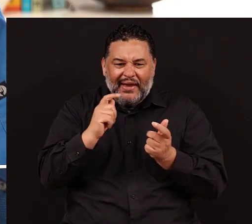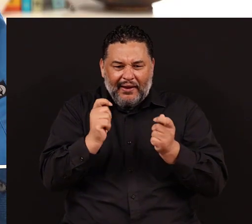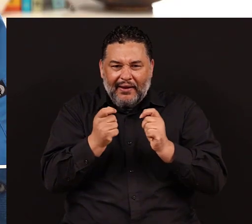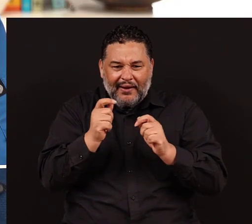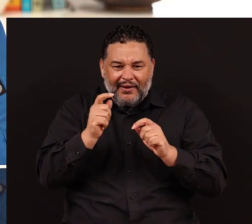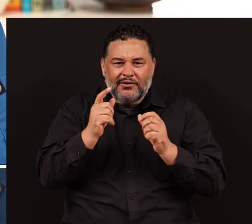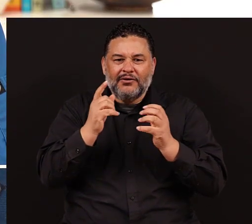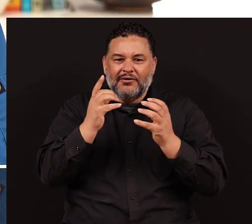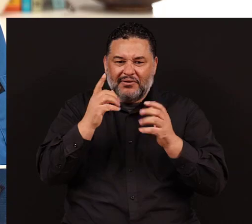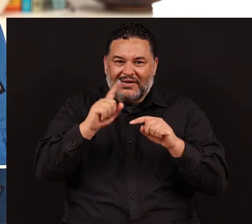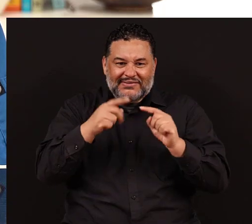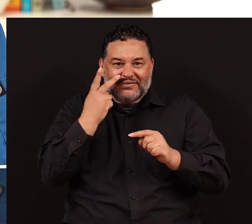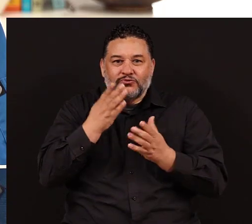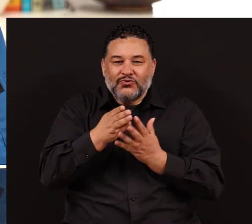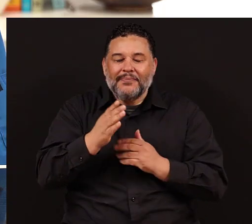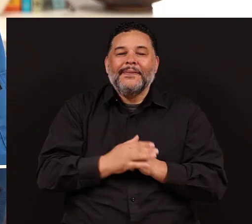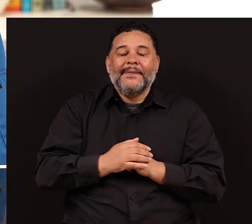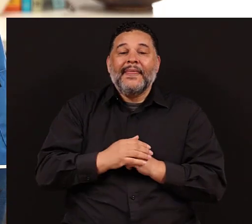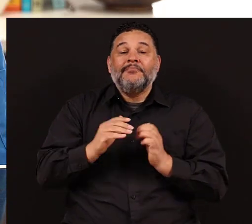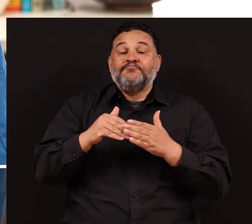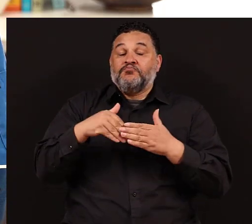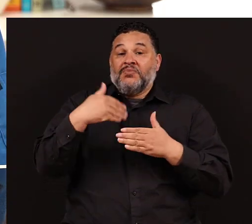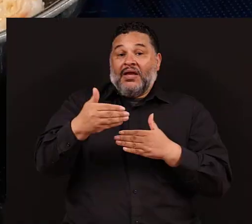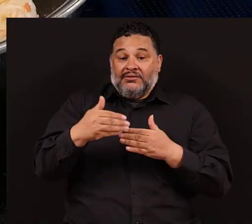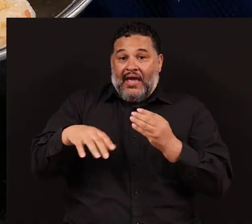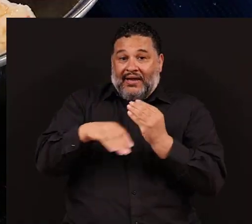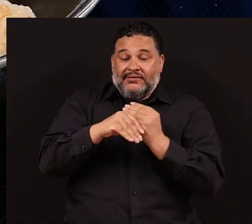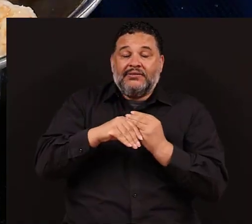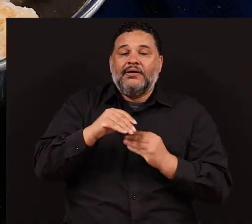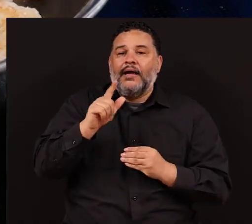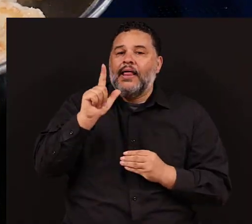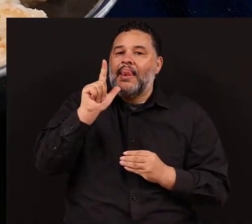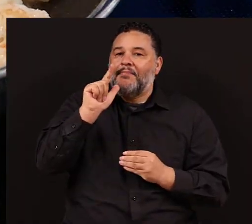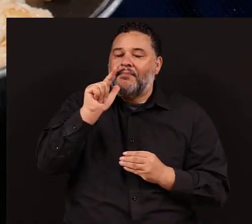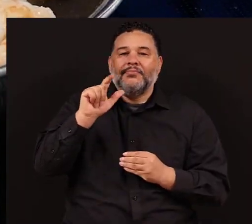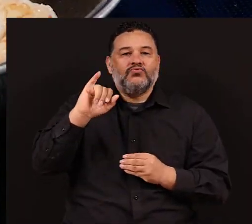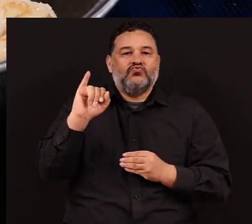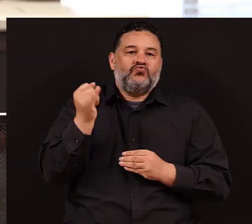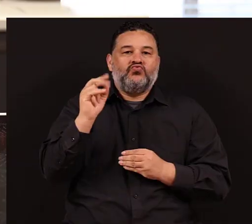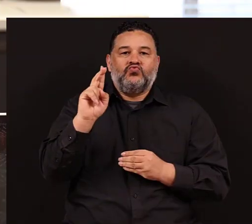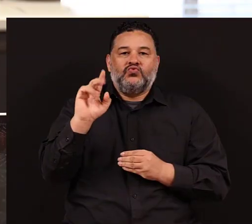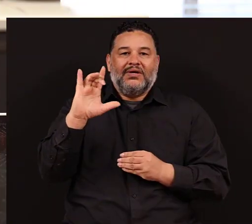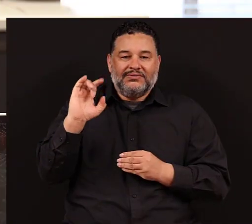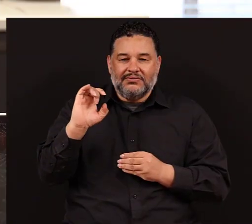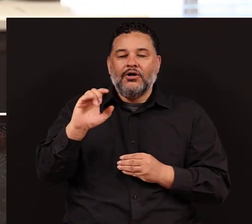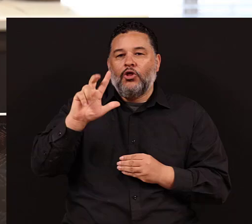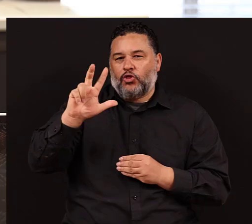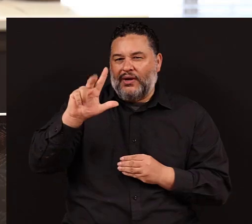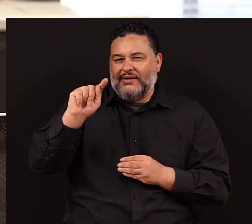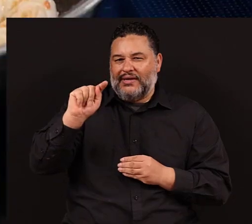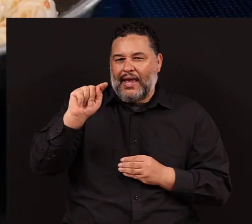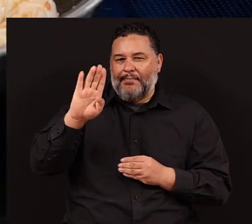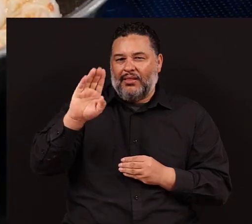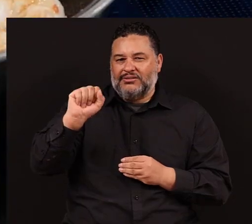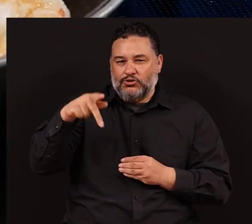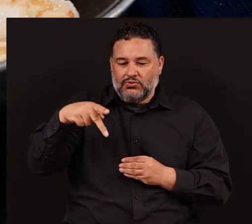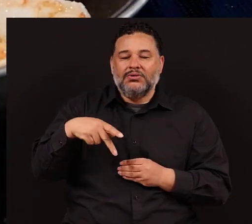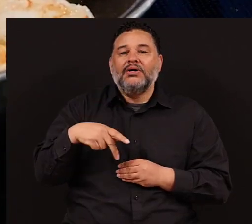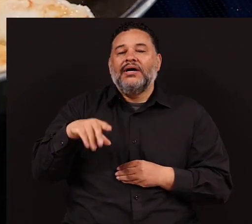is we're gonna add our lemon juice, which are three table spoons. Six cloves of garlic. Yes, you heard that right.